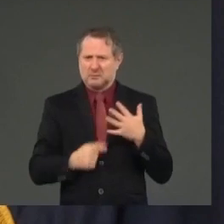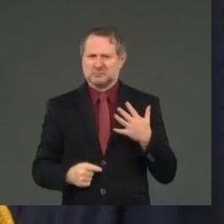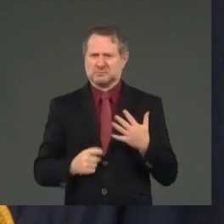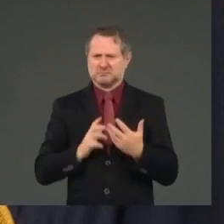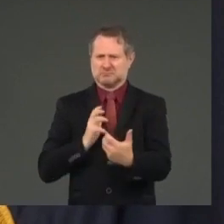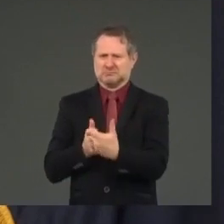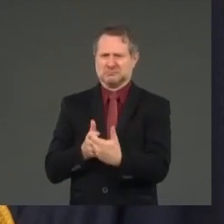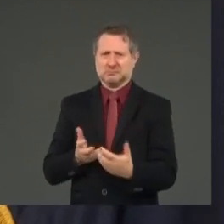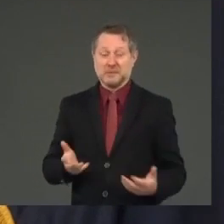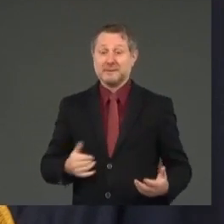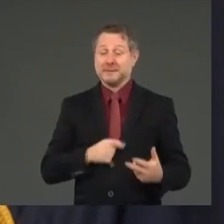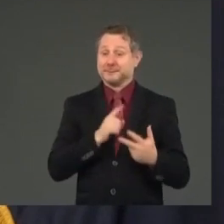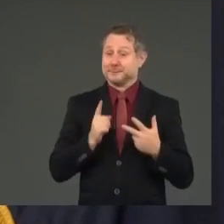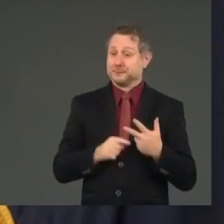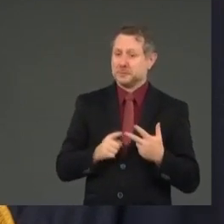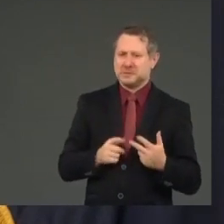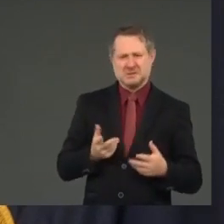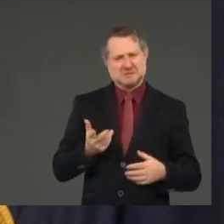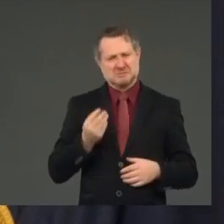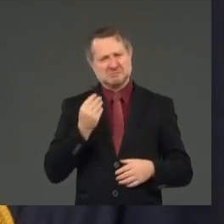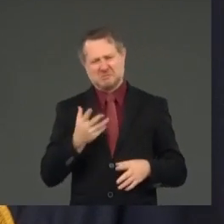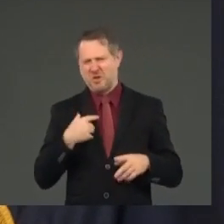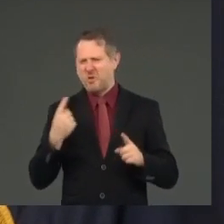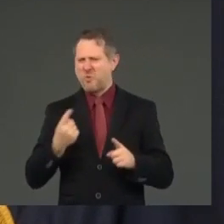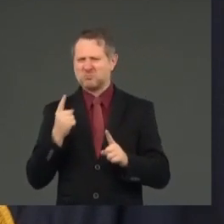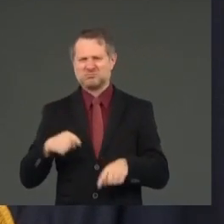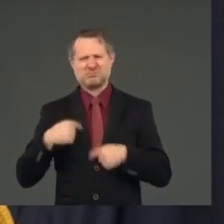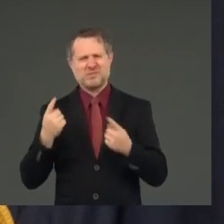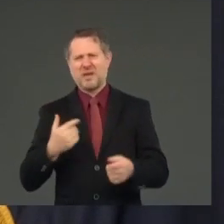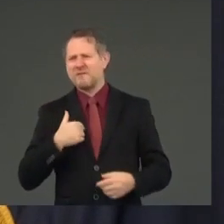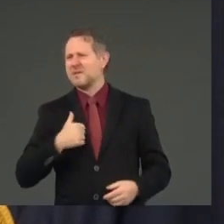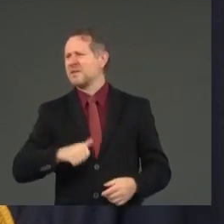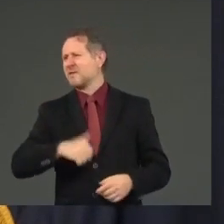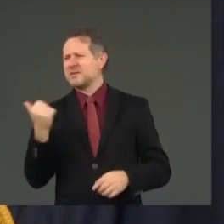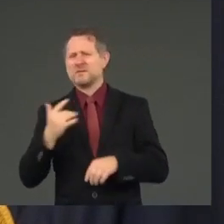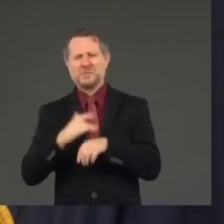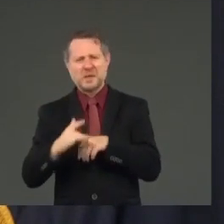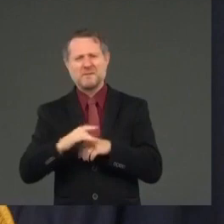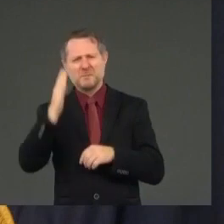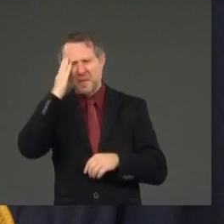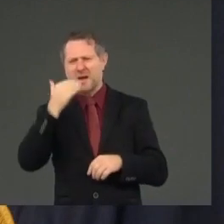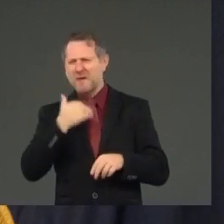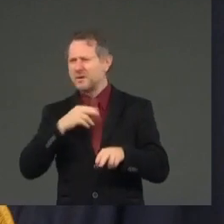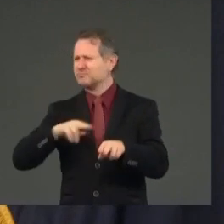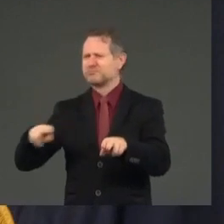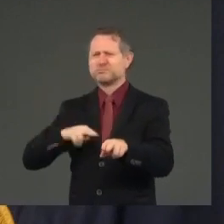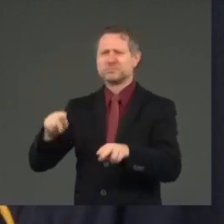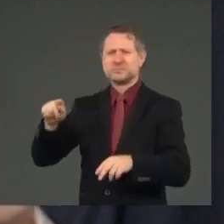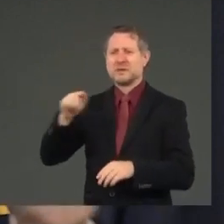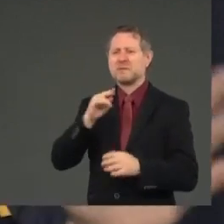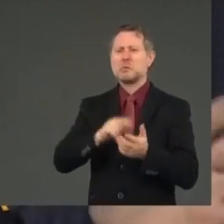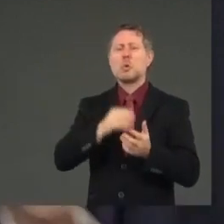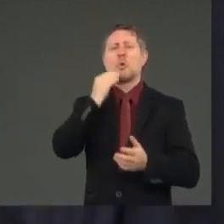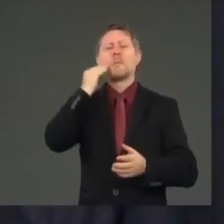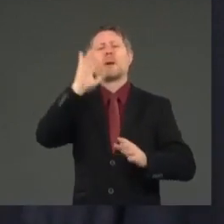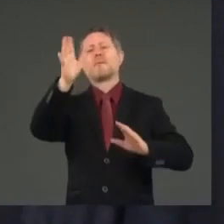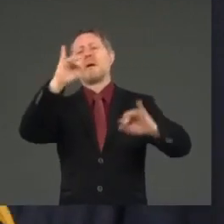NOT TAKE THAT PATIENT.